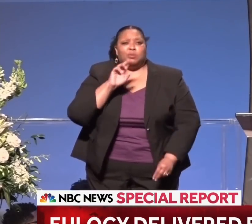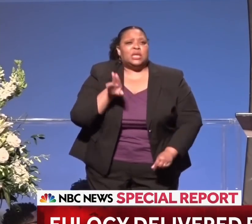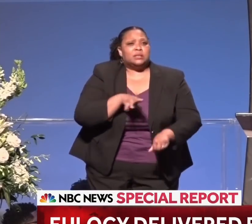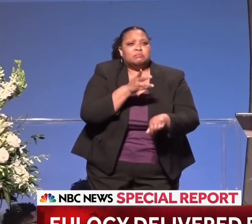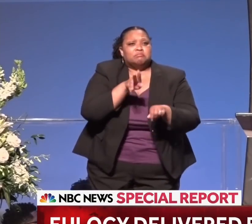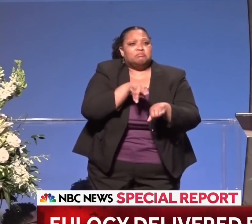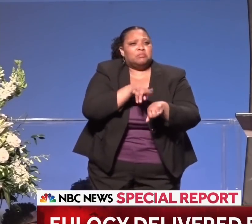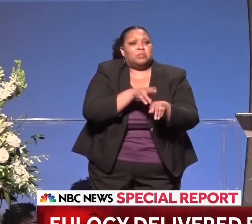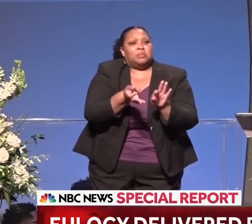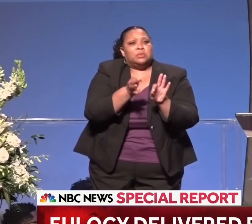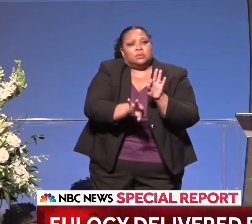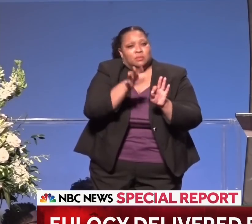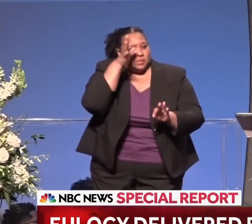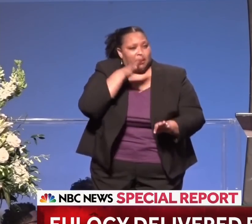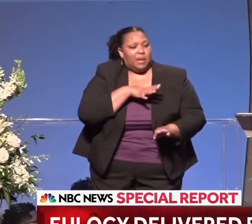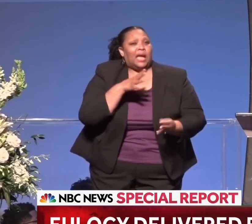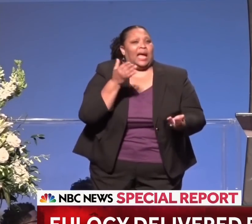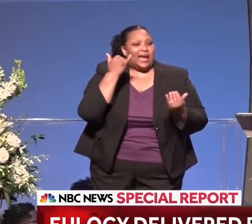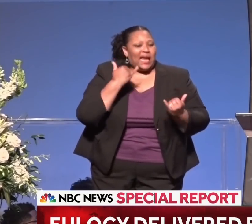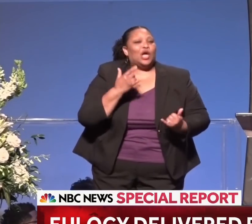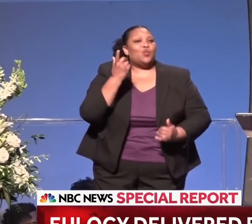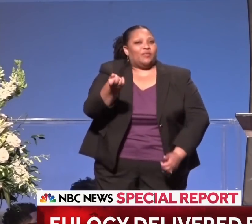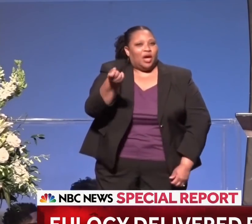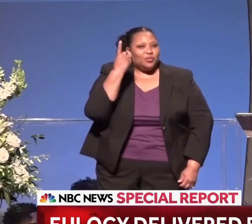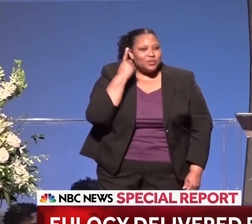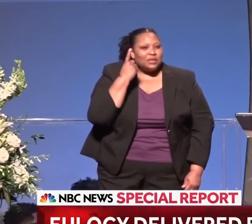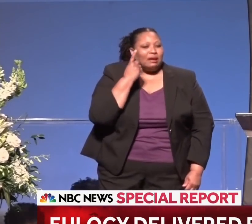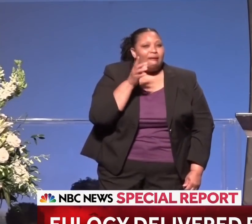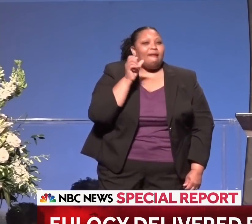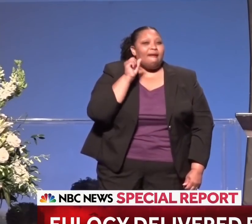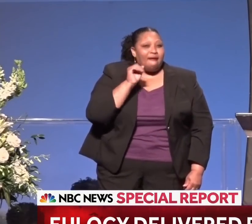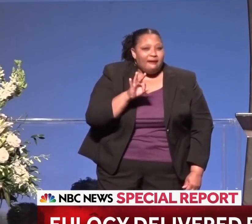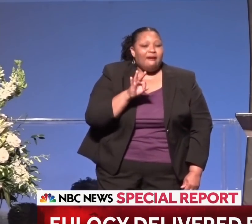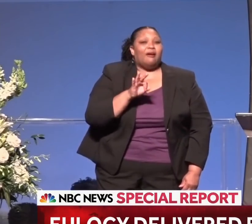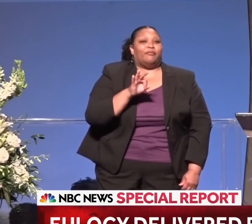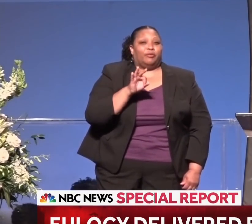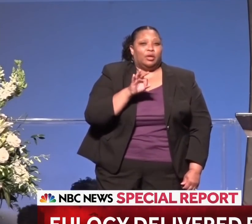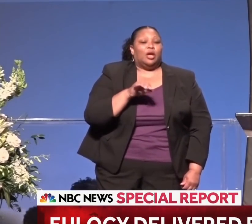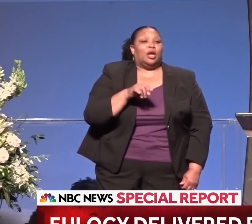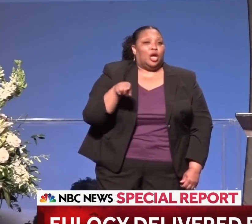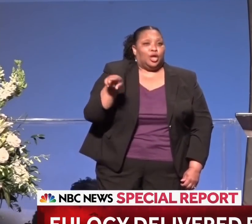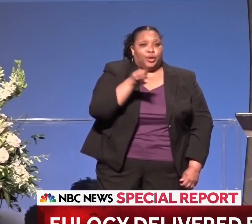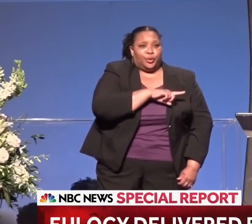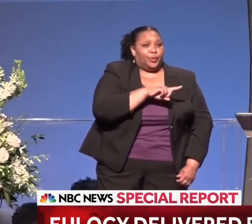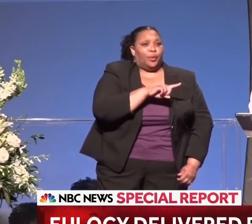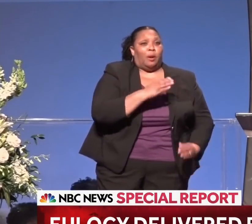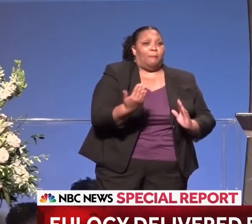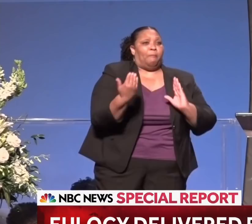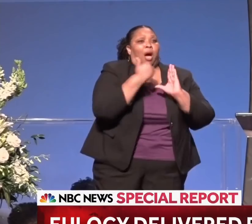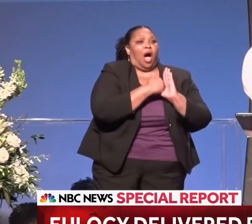POLISHED BOURGEOIS BROTHERS. BECAUSE THEY WOULD HAVE STILL THOUGHT WE WAS OF NO VALUE.